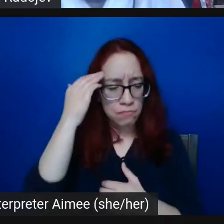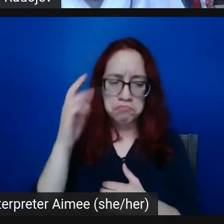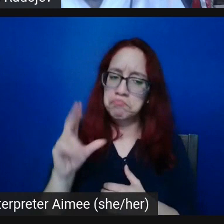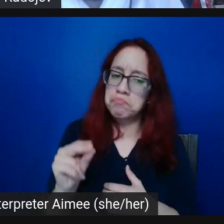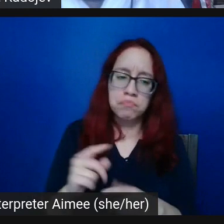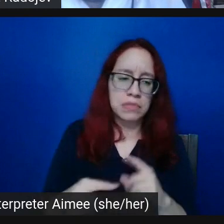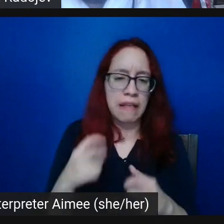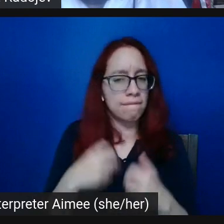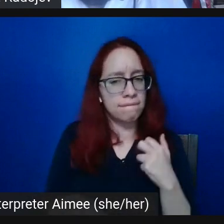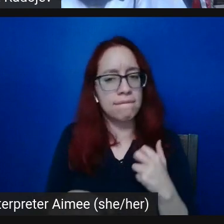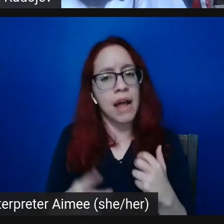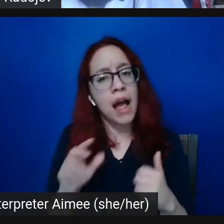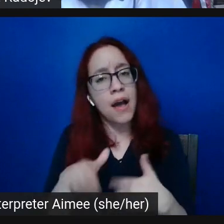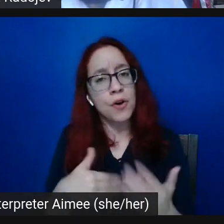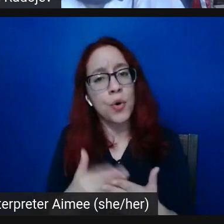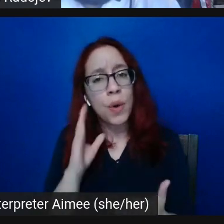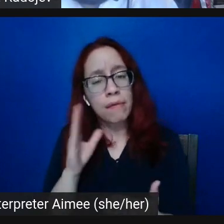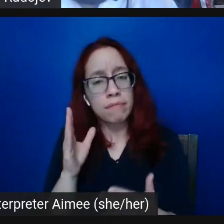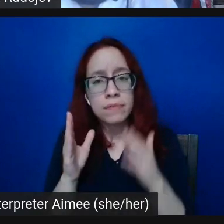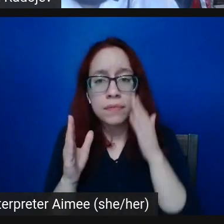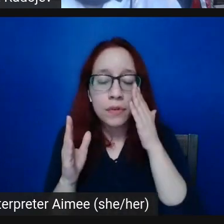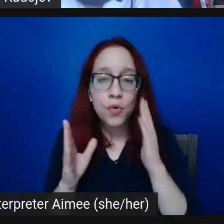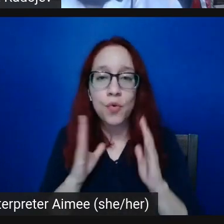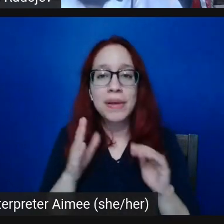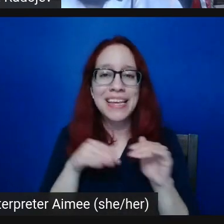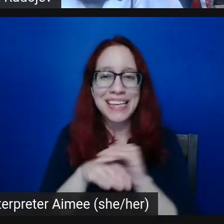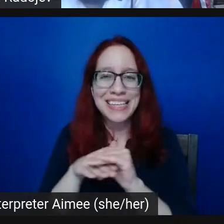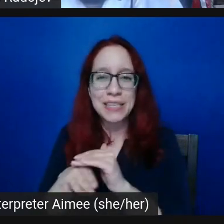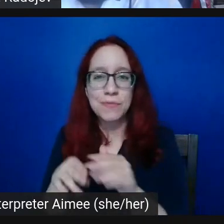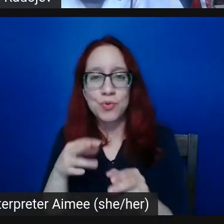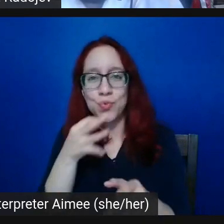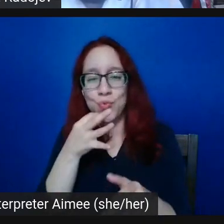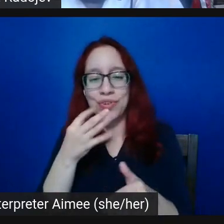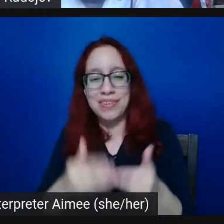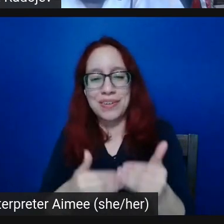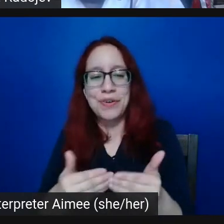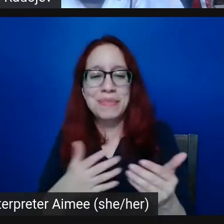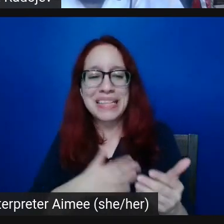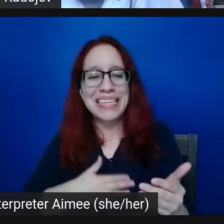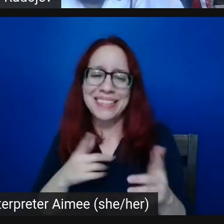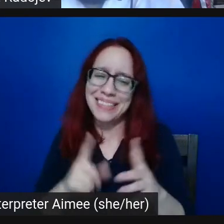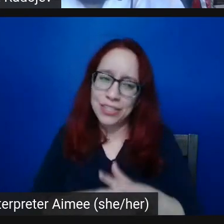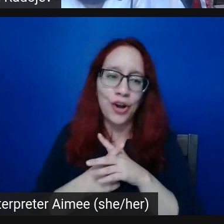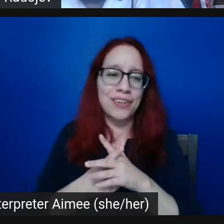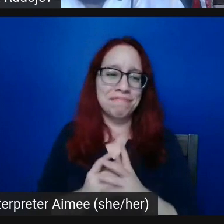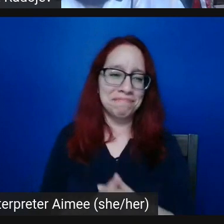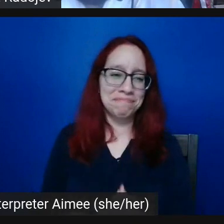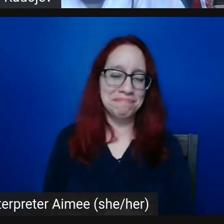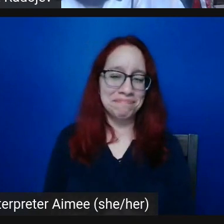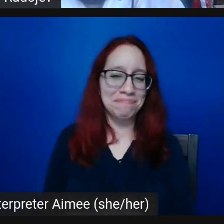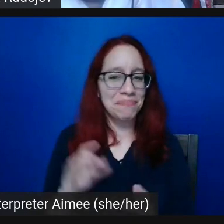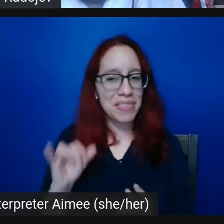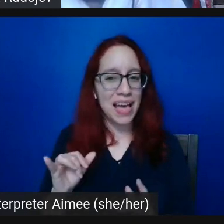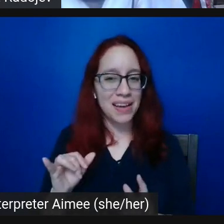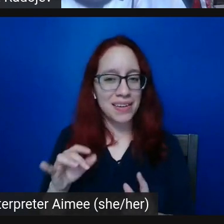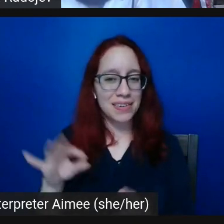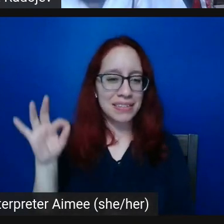Everything will be accessible shortly, but please just start. That would be one word so start.